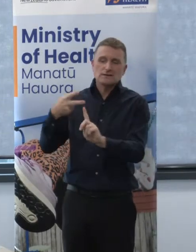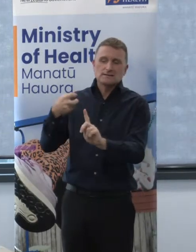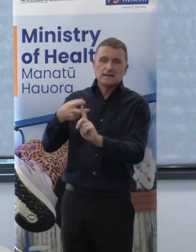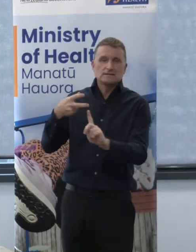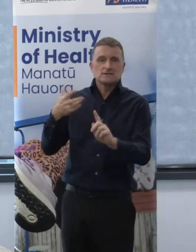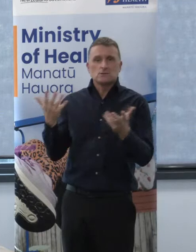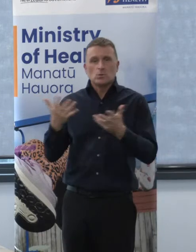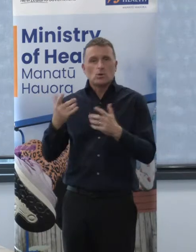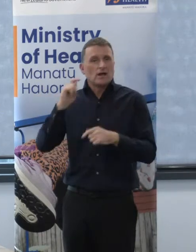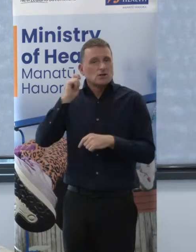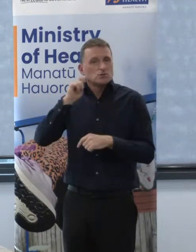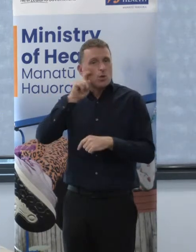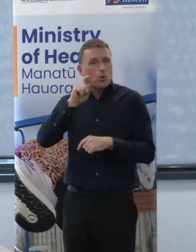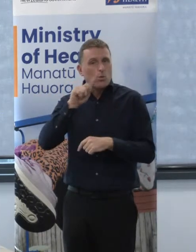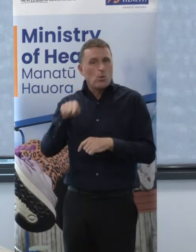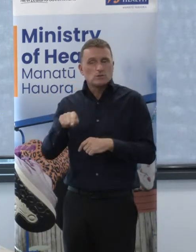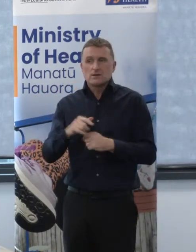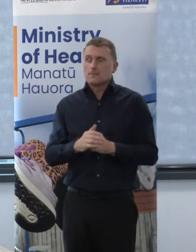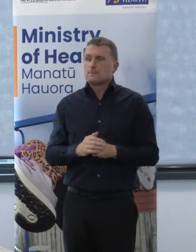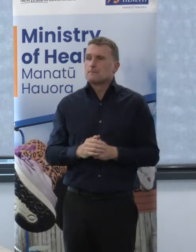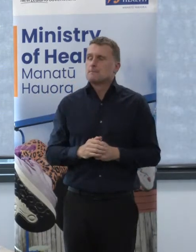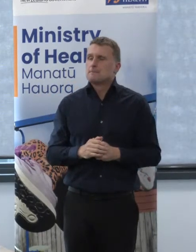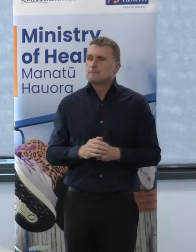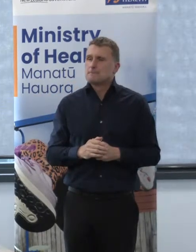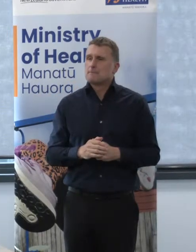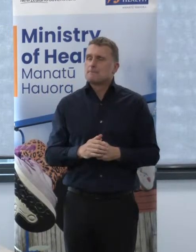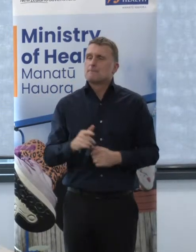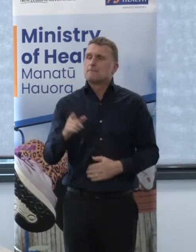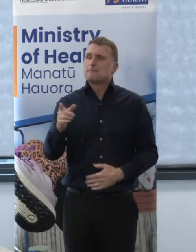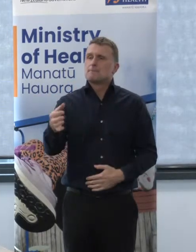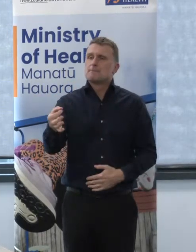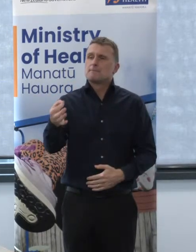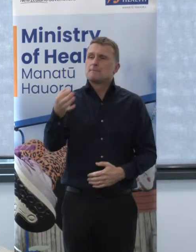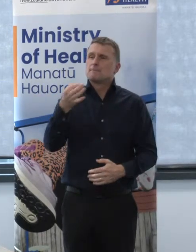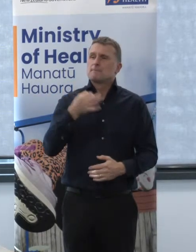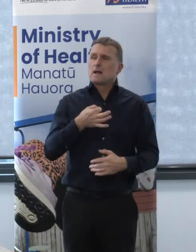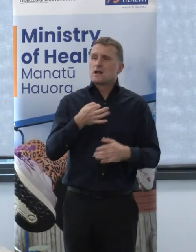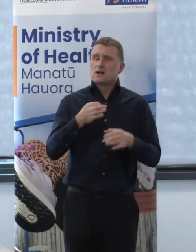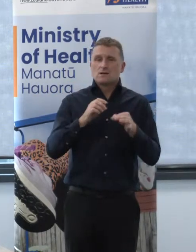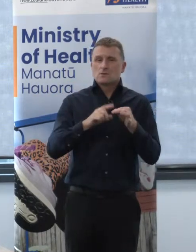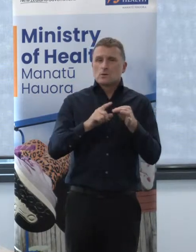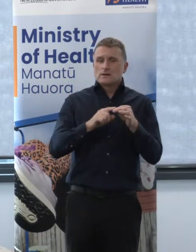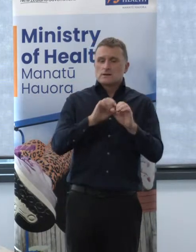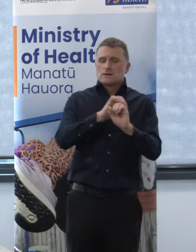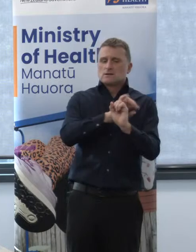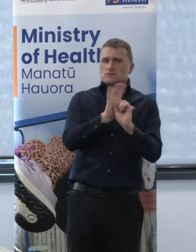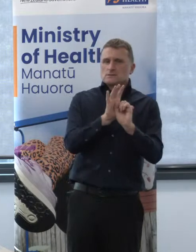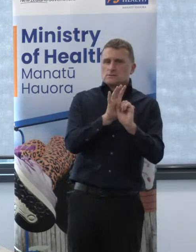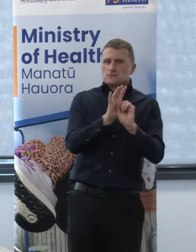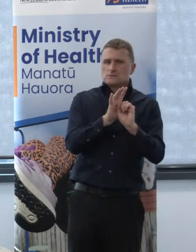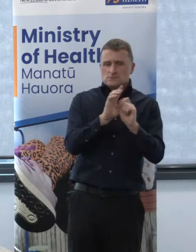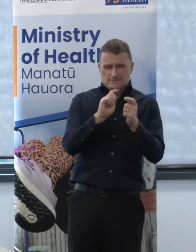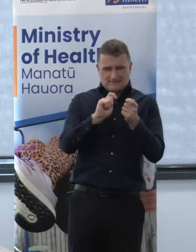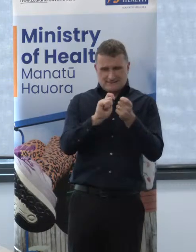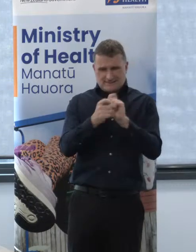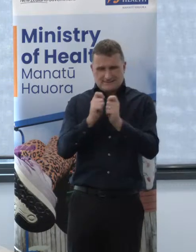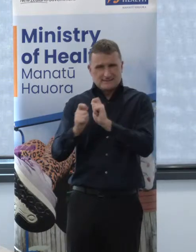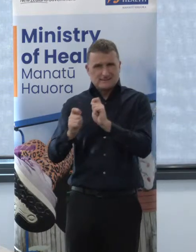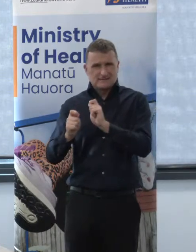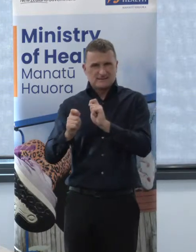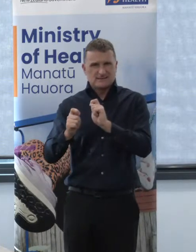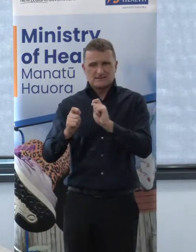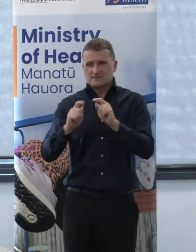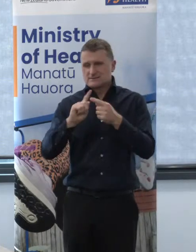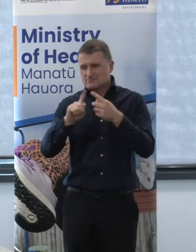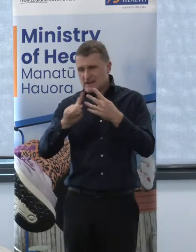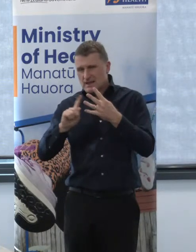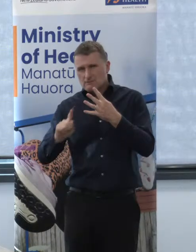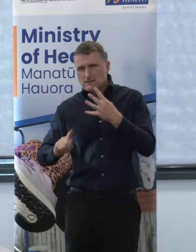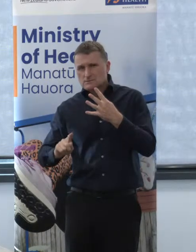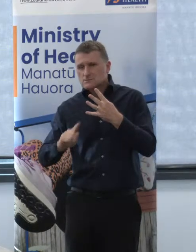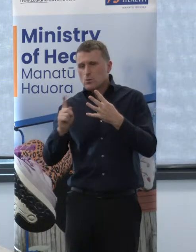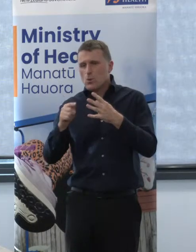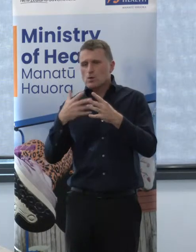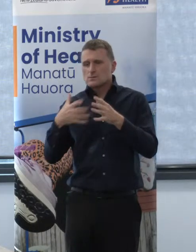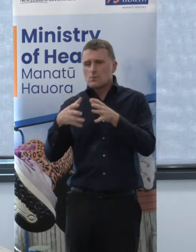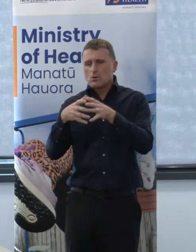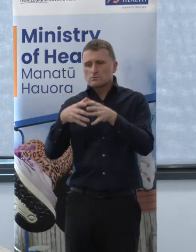continue detection through the